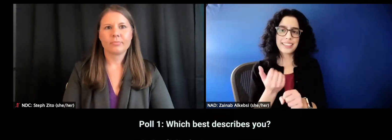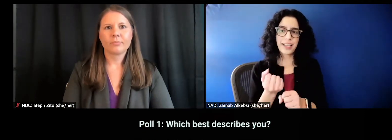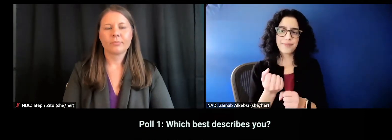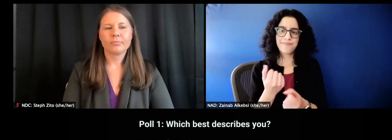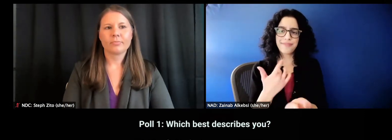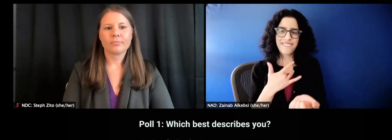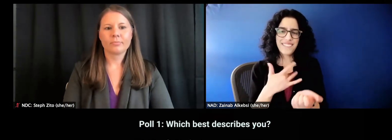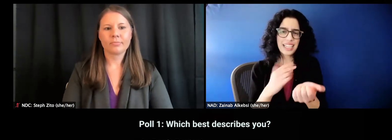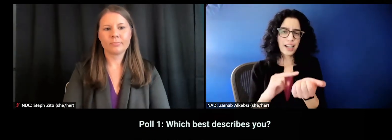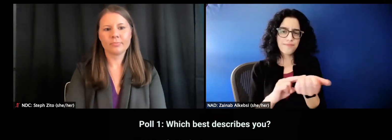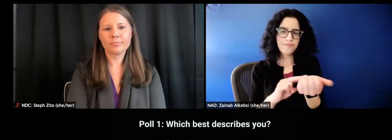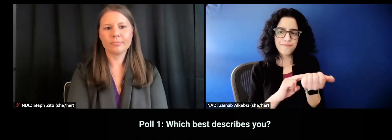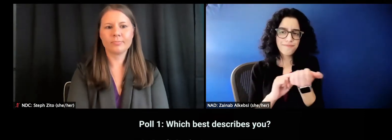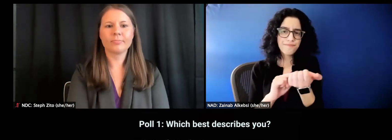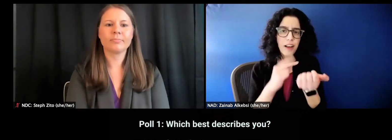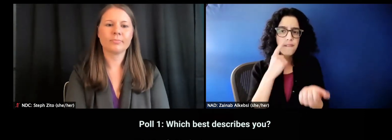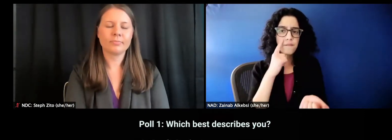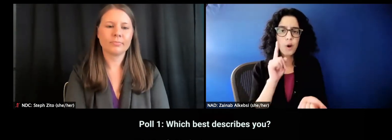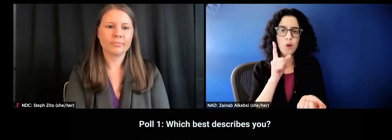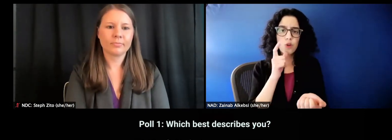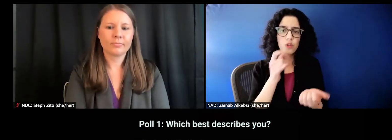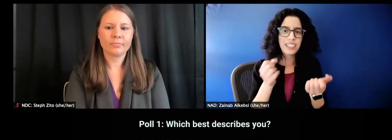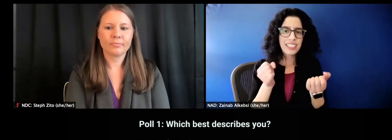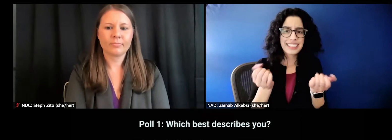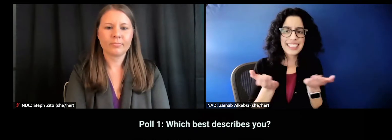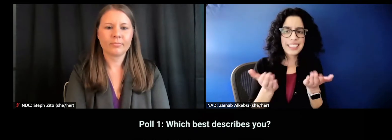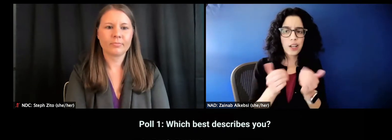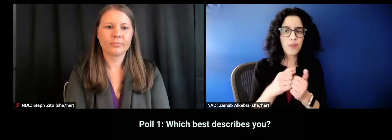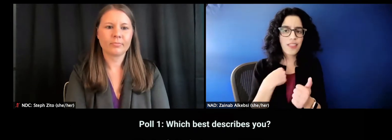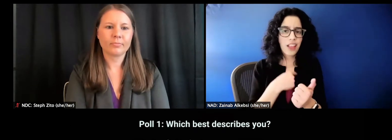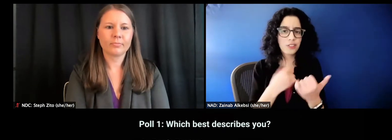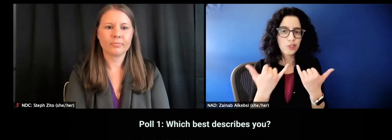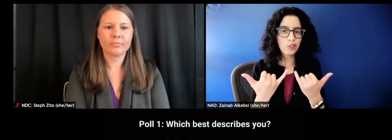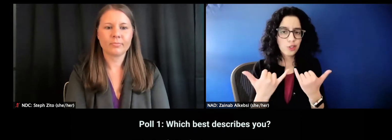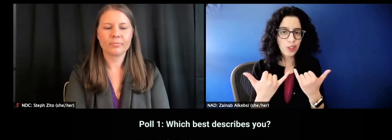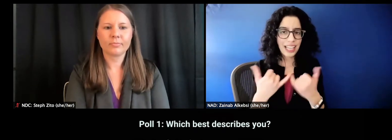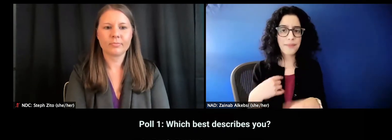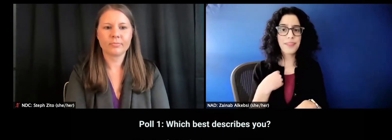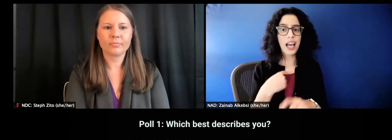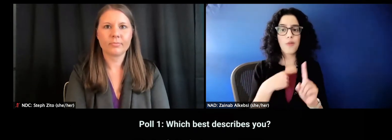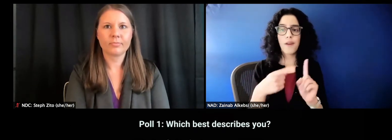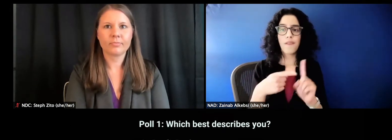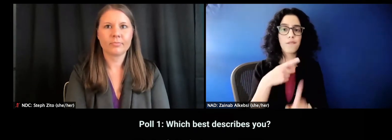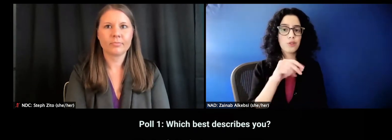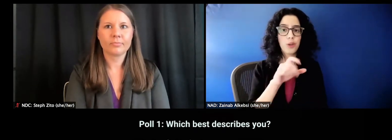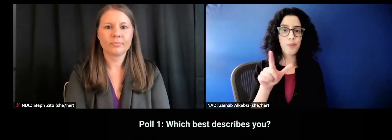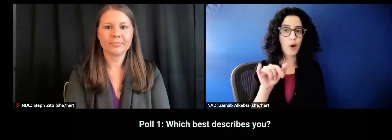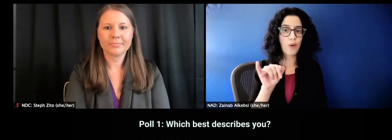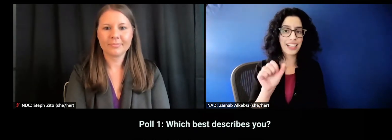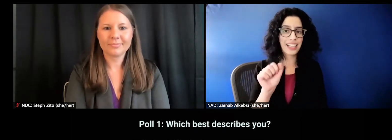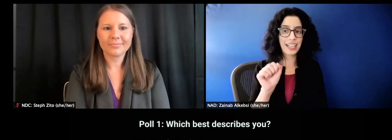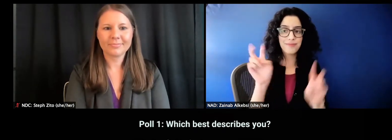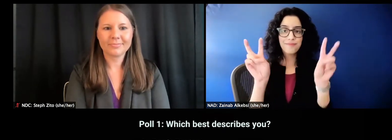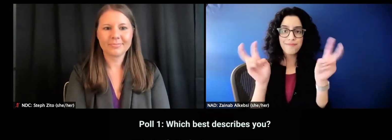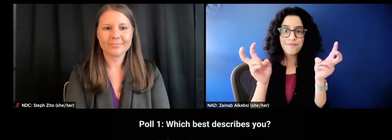We want to get a sense for who is with us here today, our first poll, which is on the slide